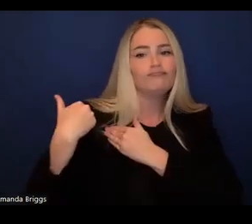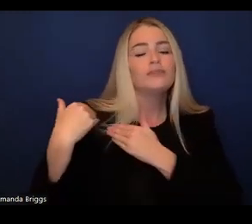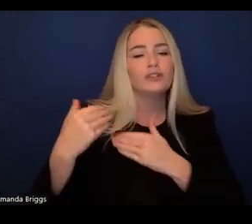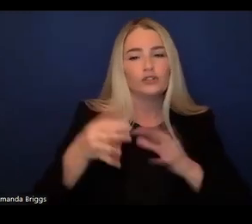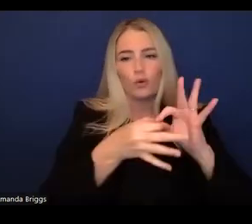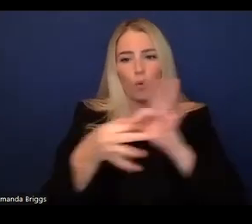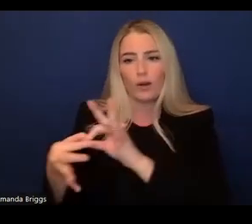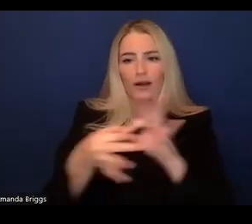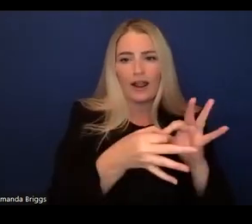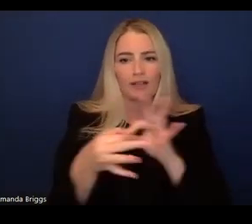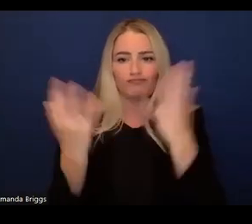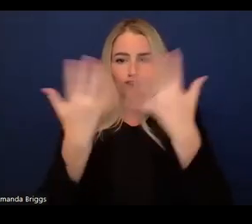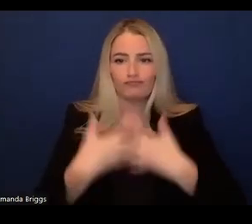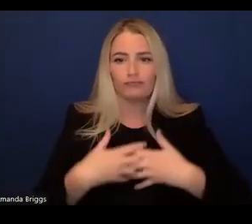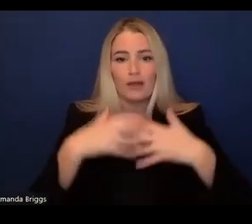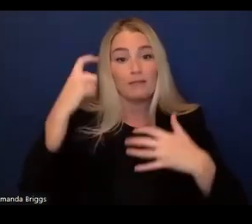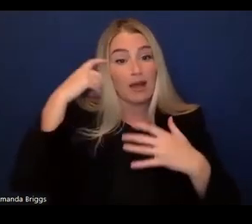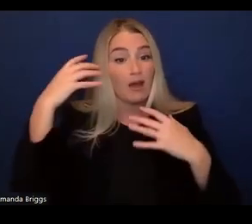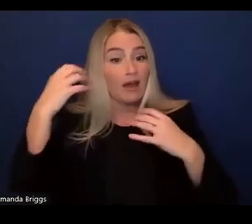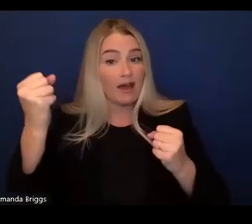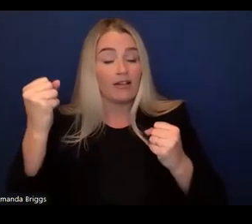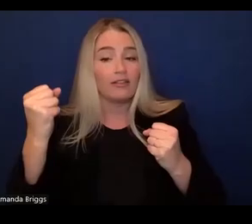services with outside organizations